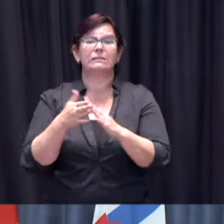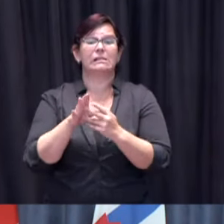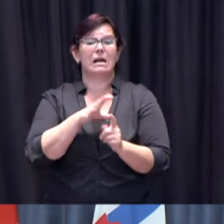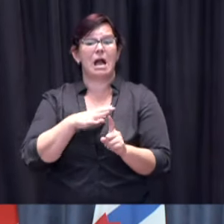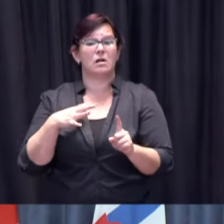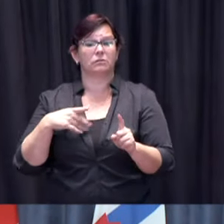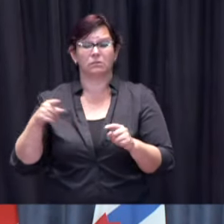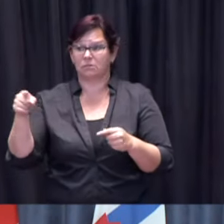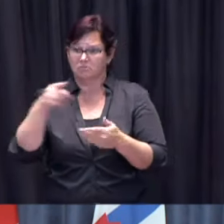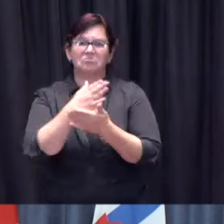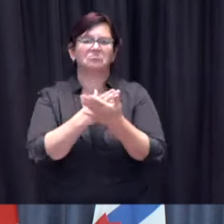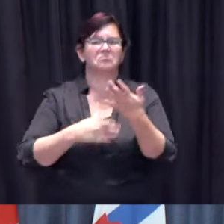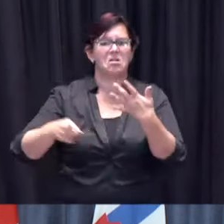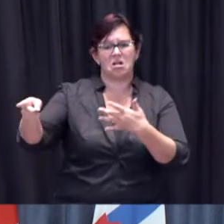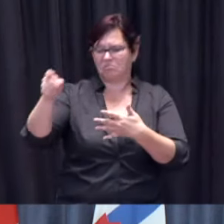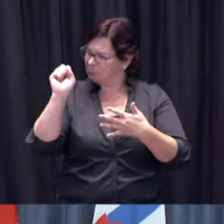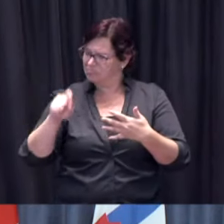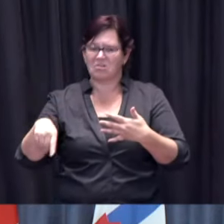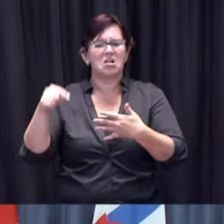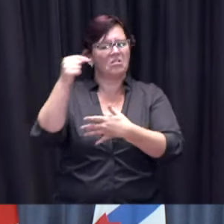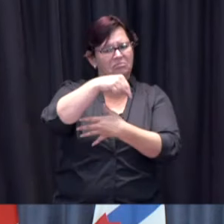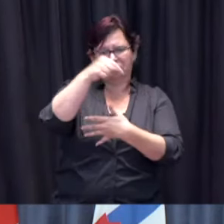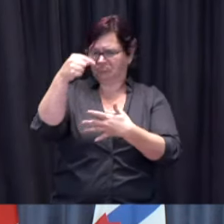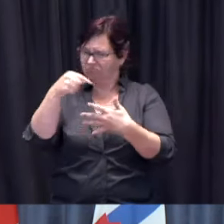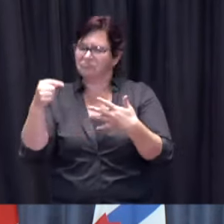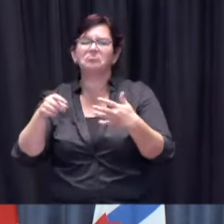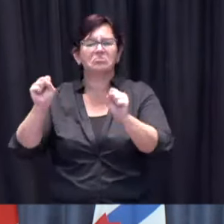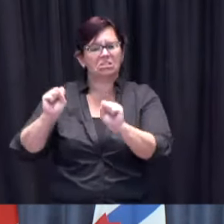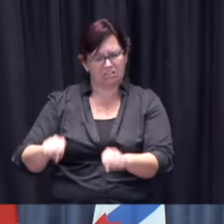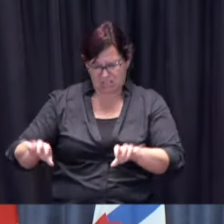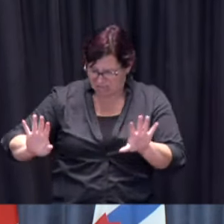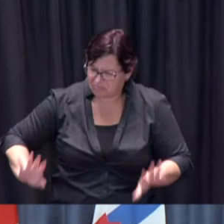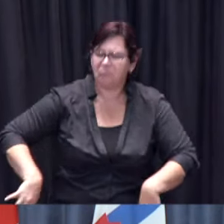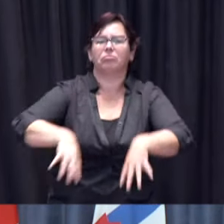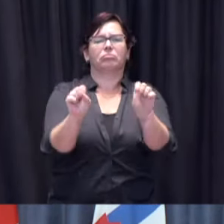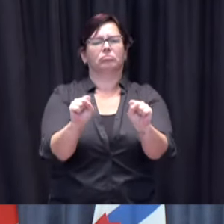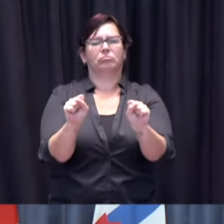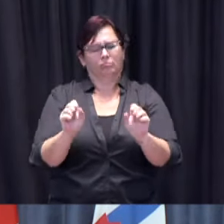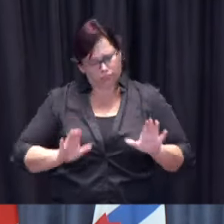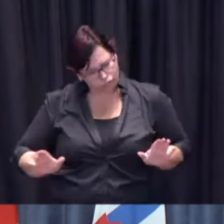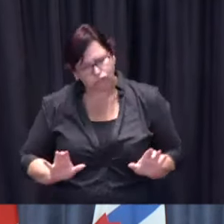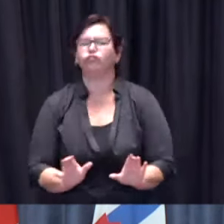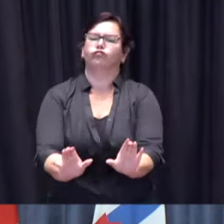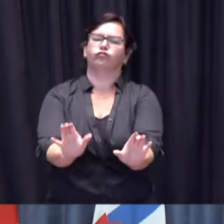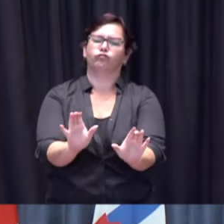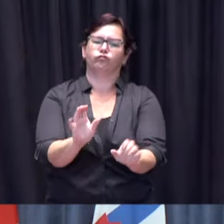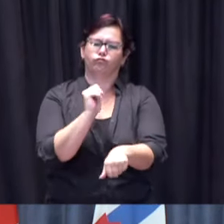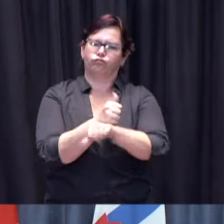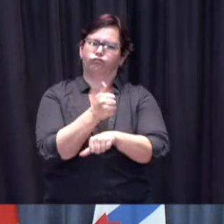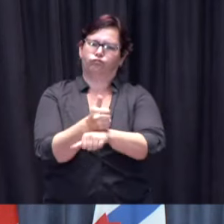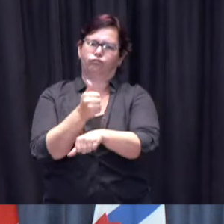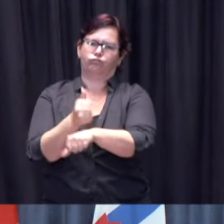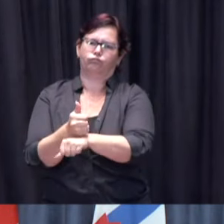though not all of these areas as the report indicates, hence the request made of the province by way of a letter